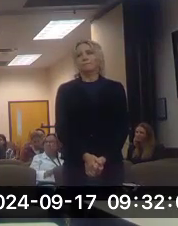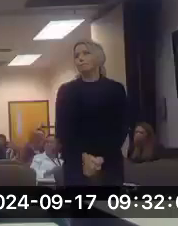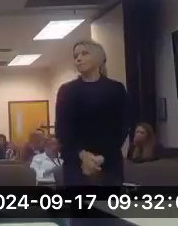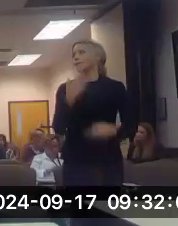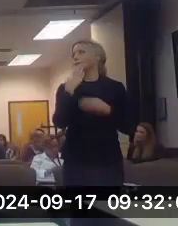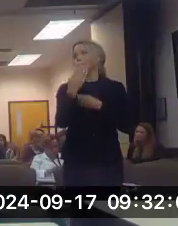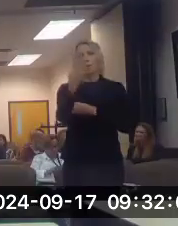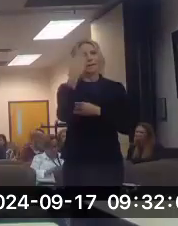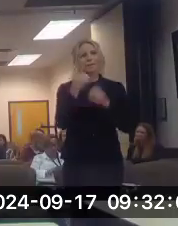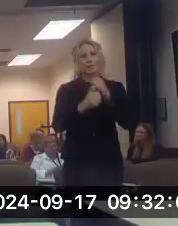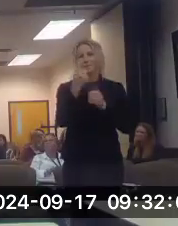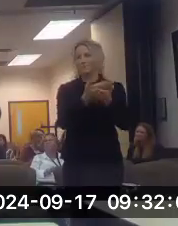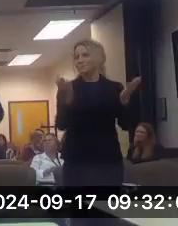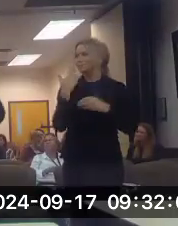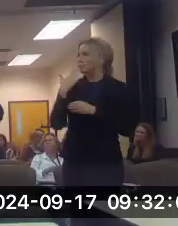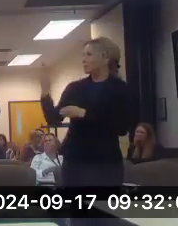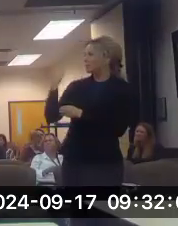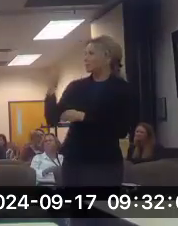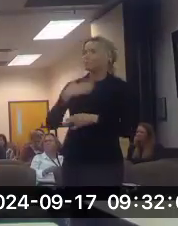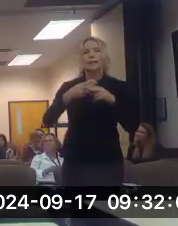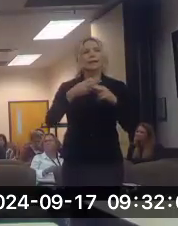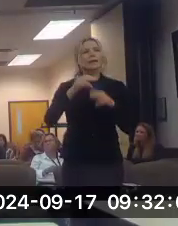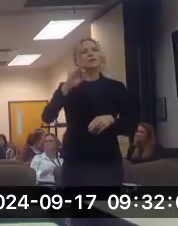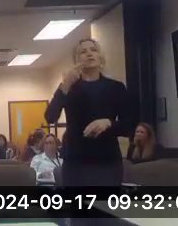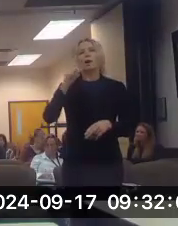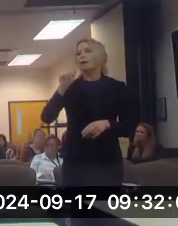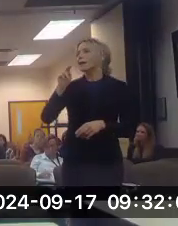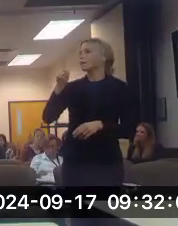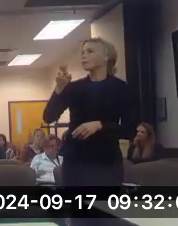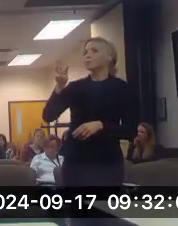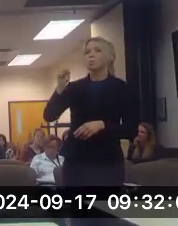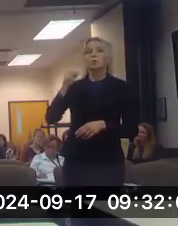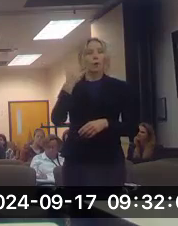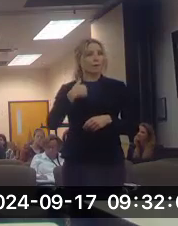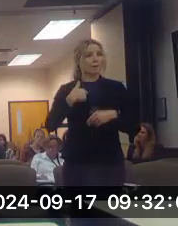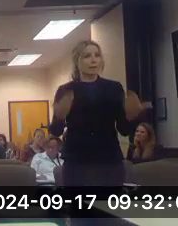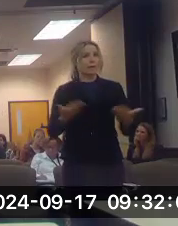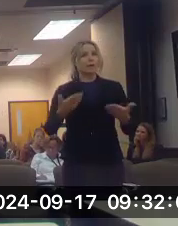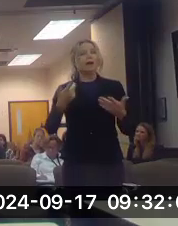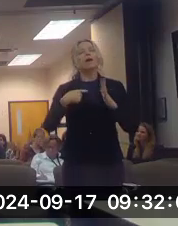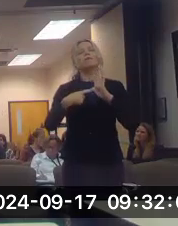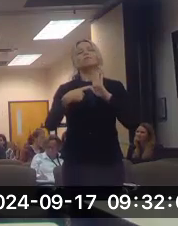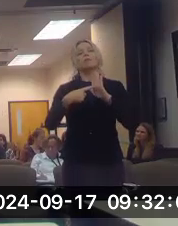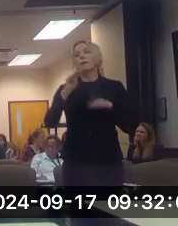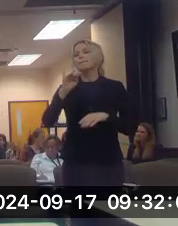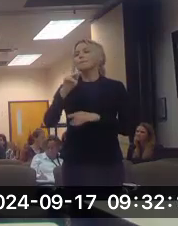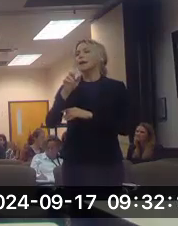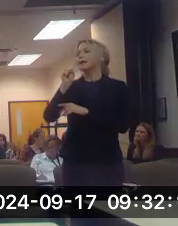Reginald Parson: Morning, everybody. Good morning. Reginald Parson: My name is John Andrews, and I'm here on behalf of Mike Sobaleski, who is out of town.